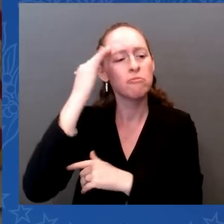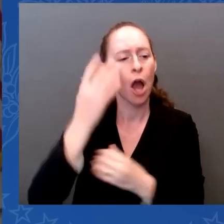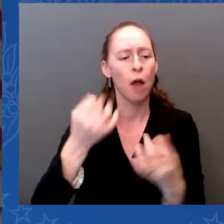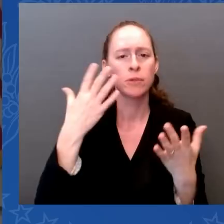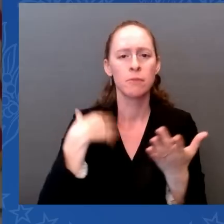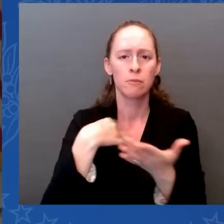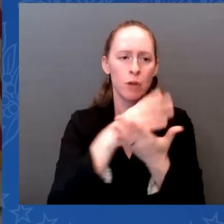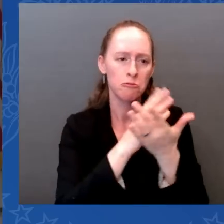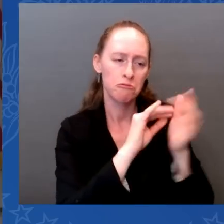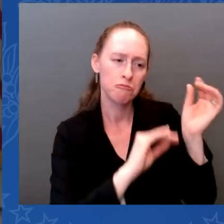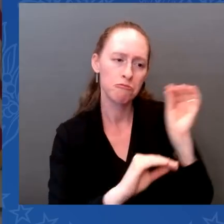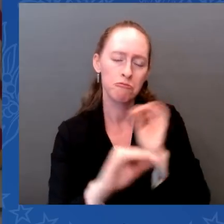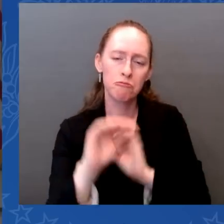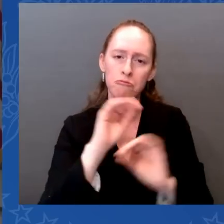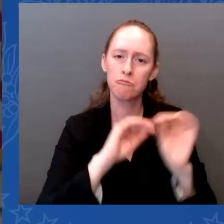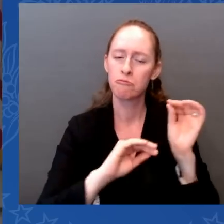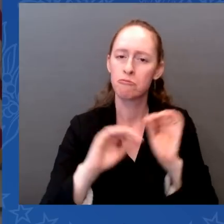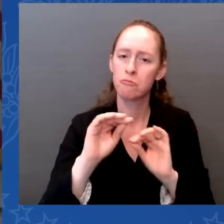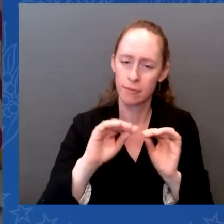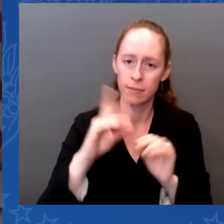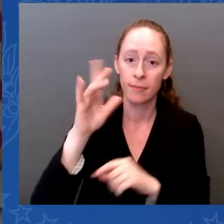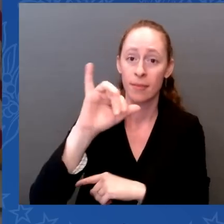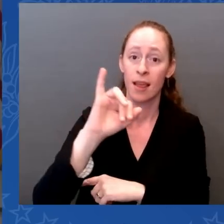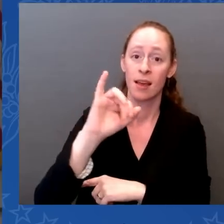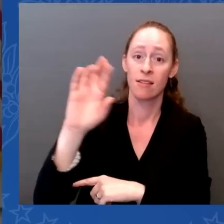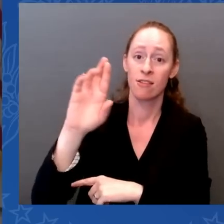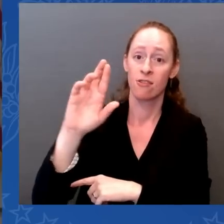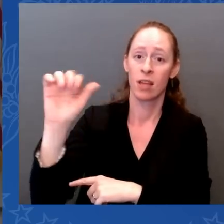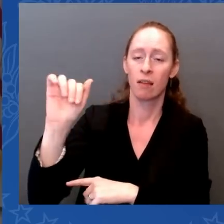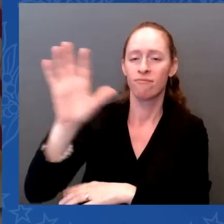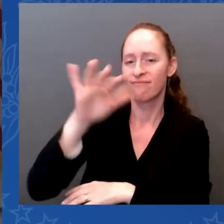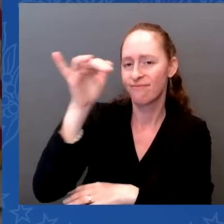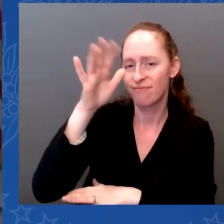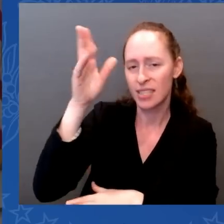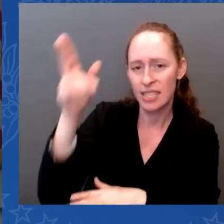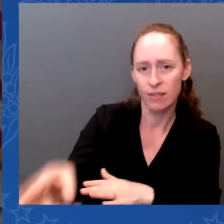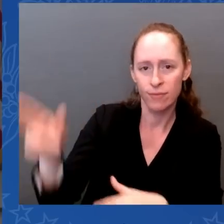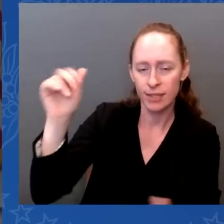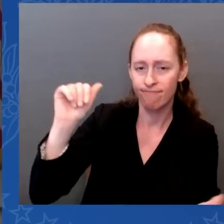drug prices through Medicare negotiation. Thank you.